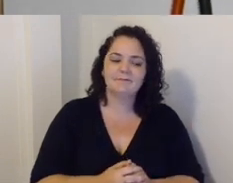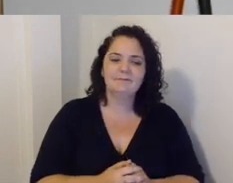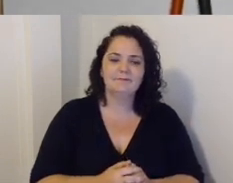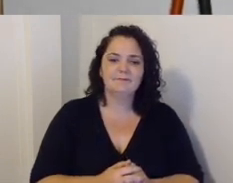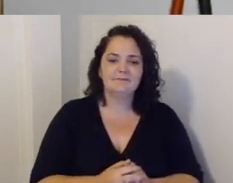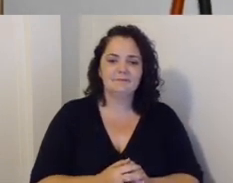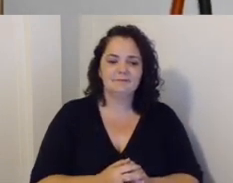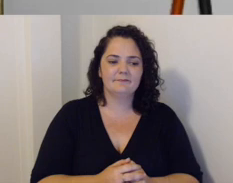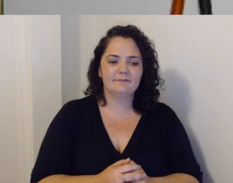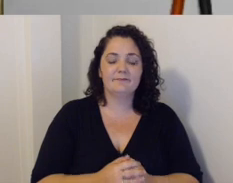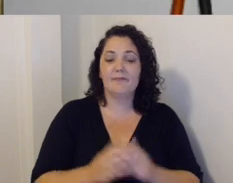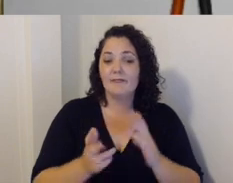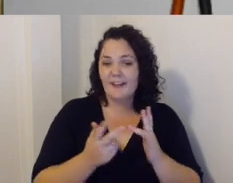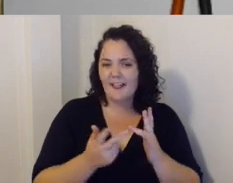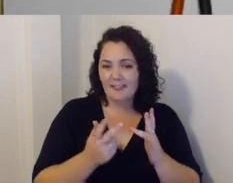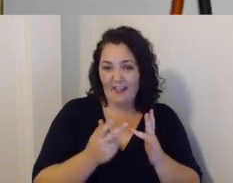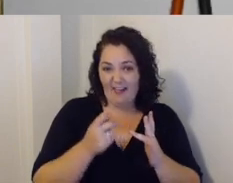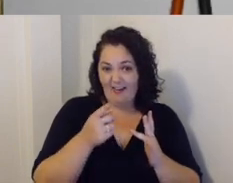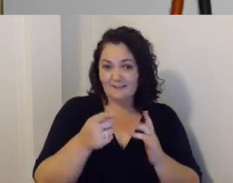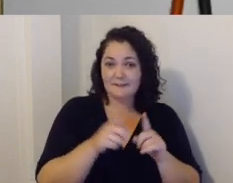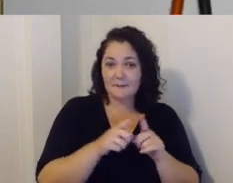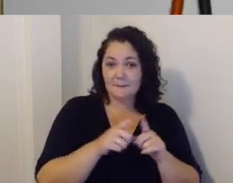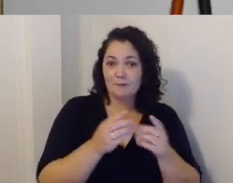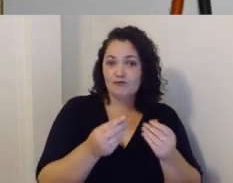now if you're doing this with the dry grounds the other thing that you can do is if you've got